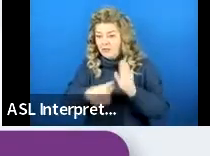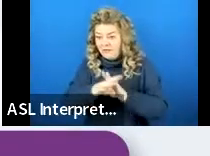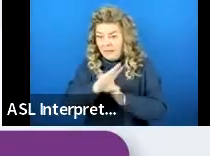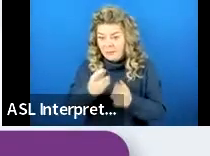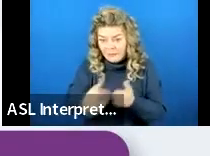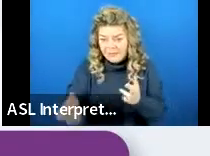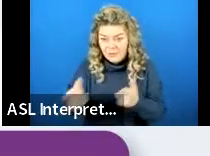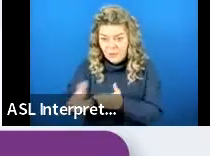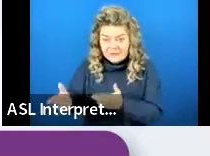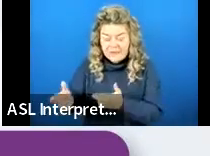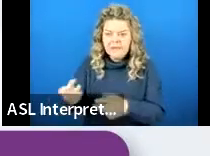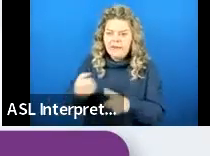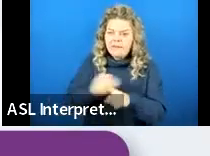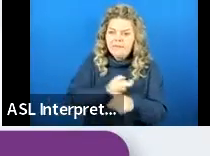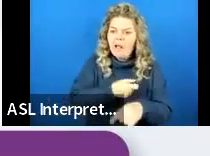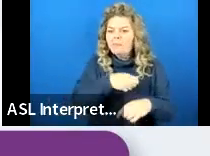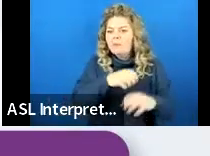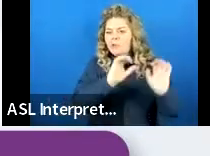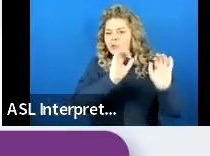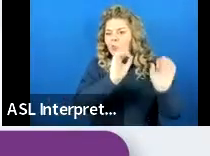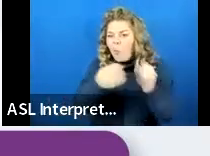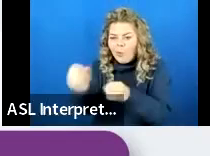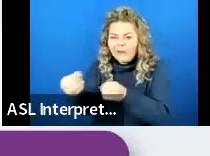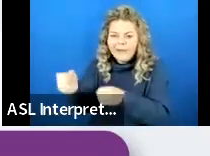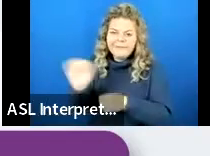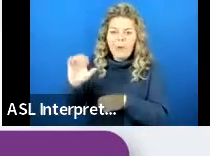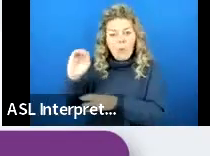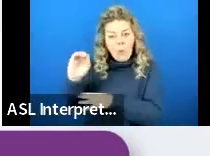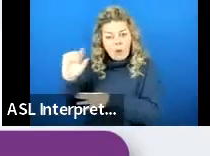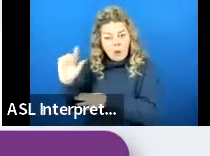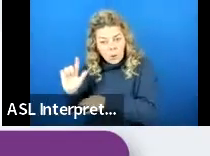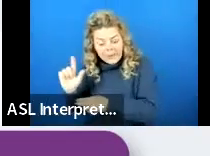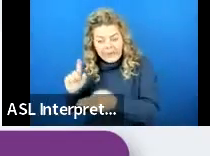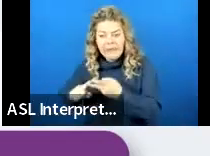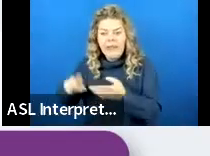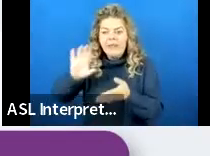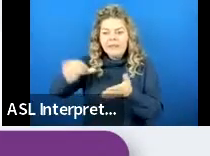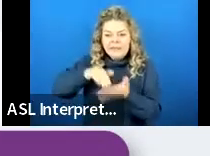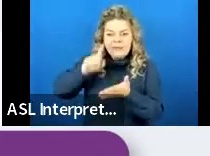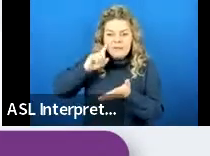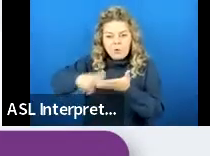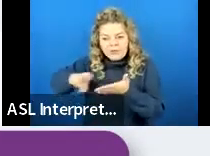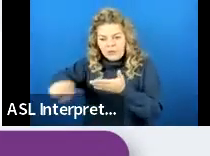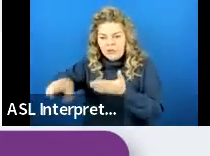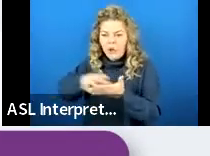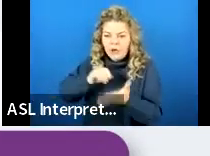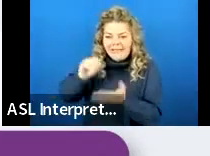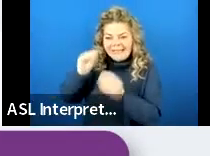by expert units such as organizational learning, the Center for Research on Learning and Teaching Student Life